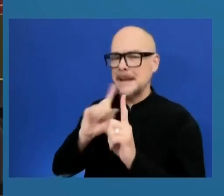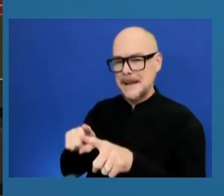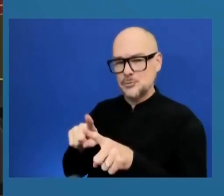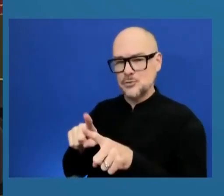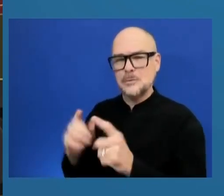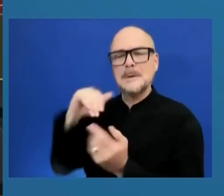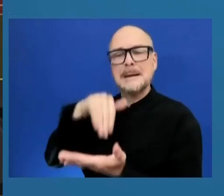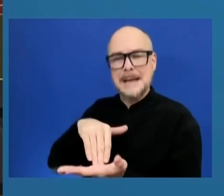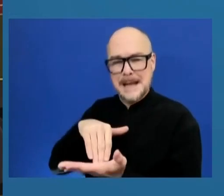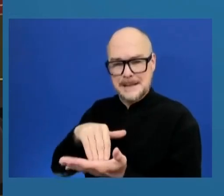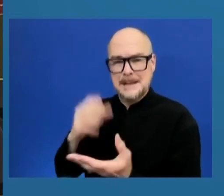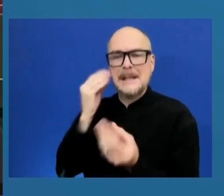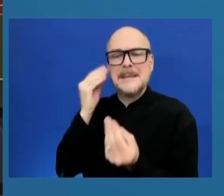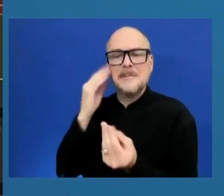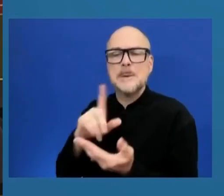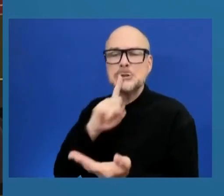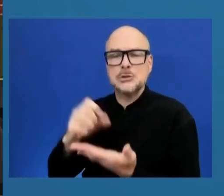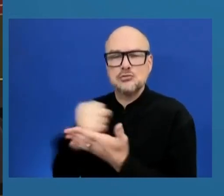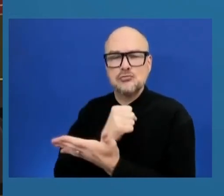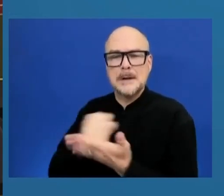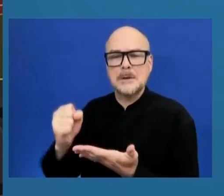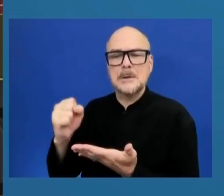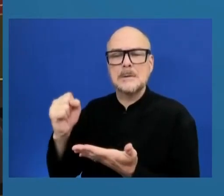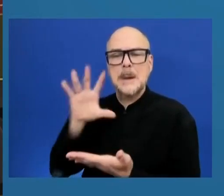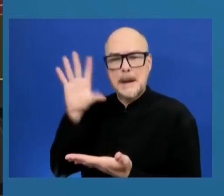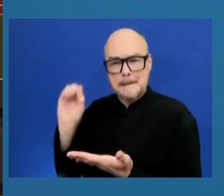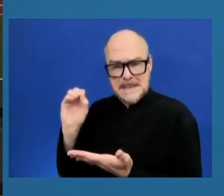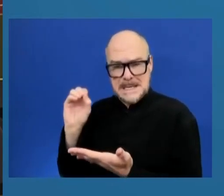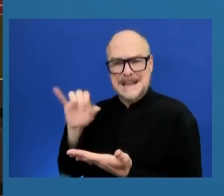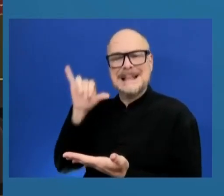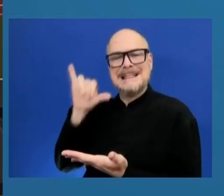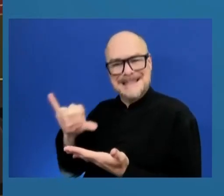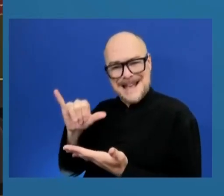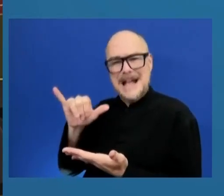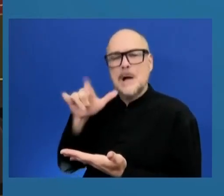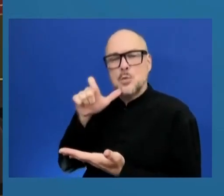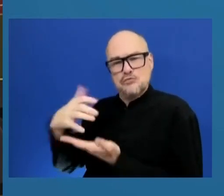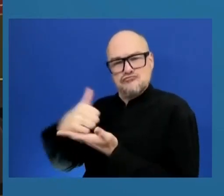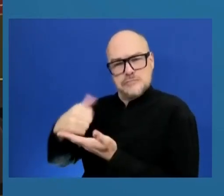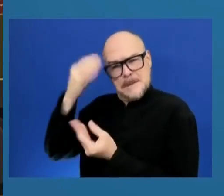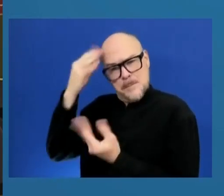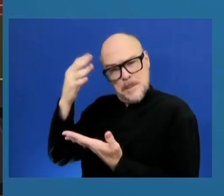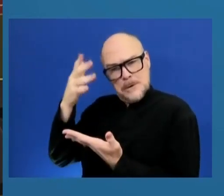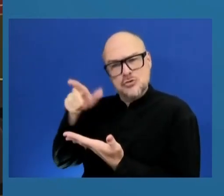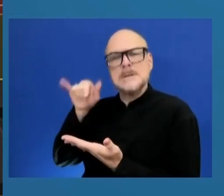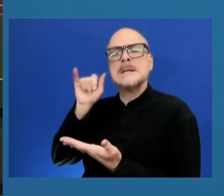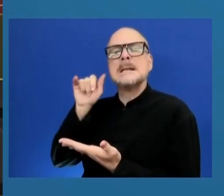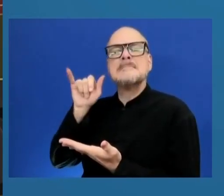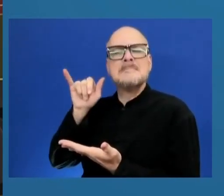and they'd be the ones who, as we often get flags, if I use my credit card out of state, I get a flag, uh, this will just put out a flag